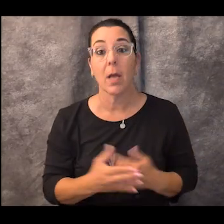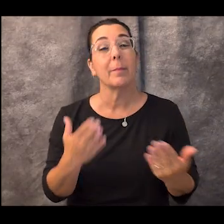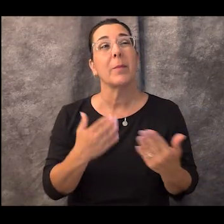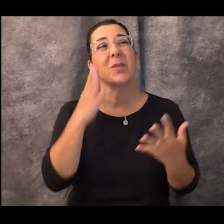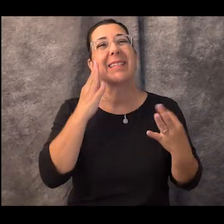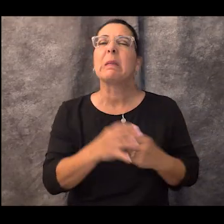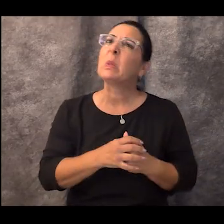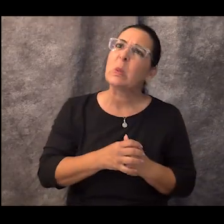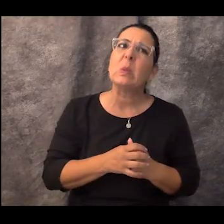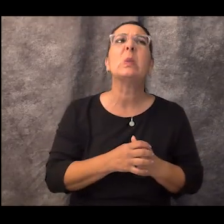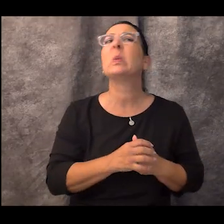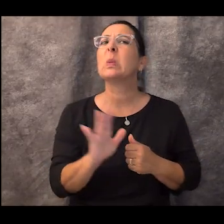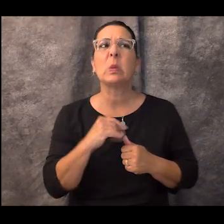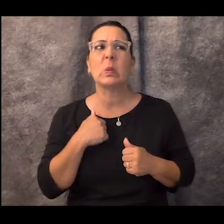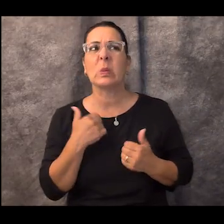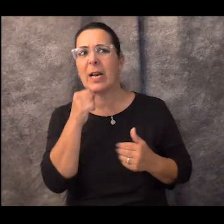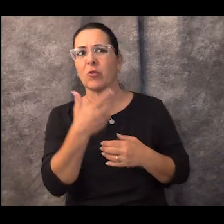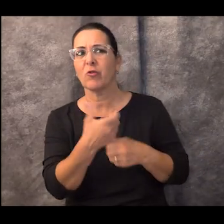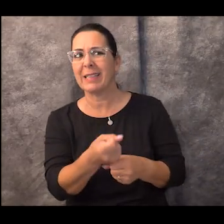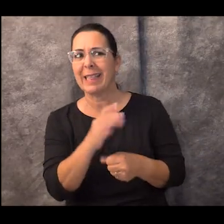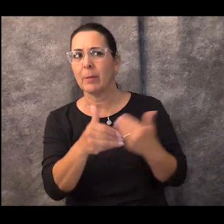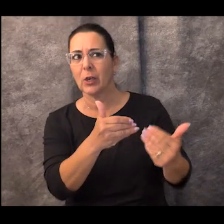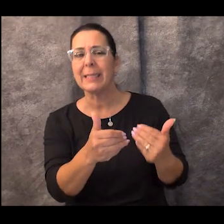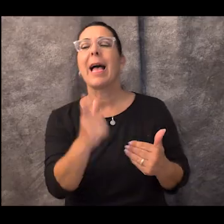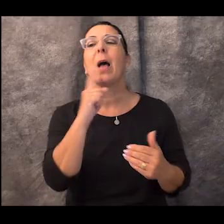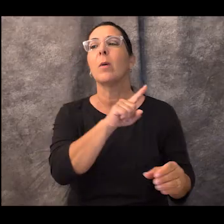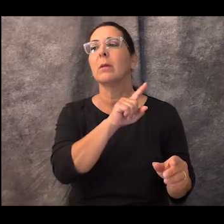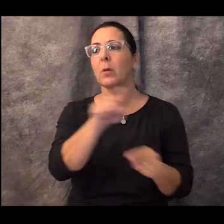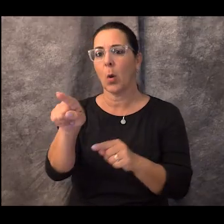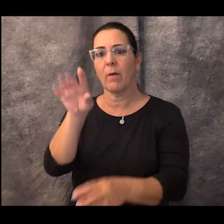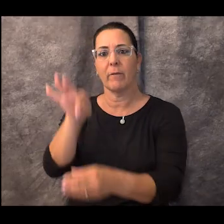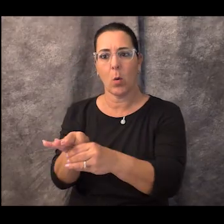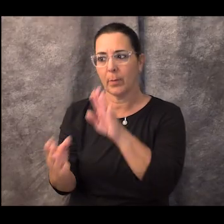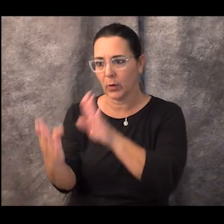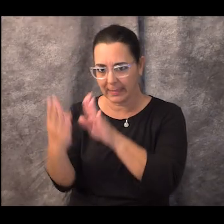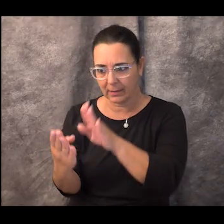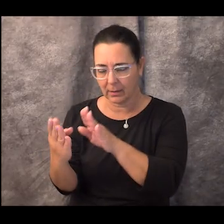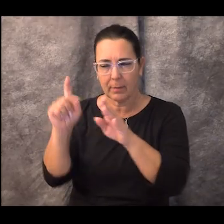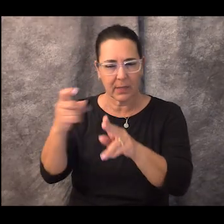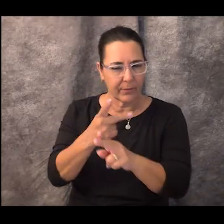then you want to make sure you've done your research. Where do I have to go? Is there an early voting period? When when can I go?